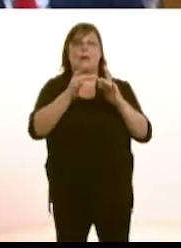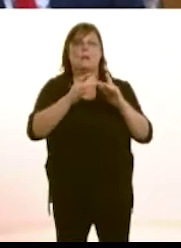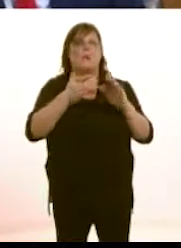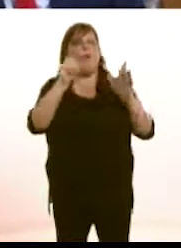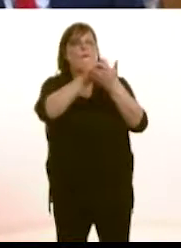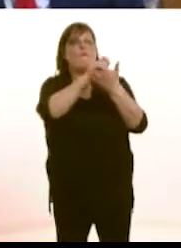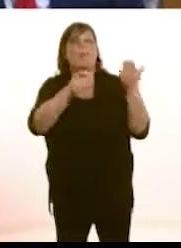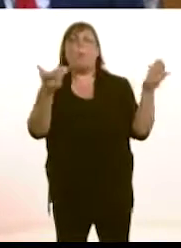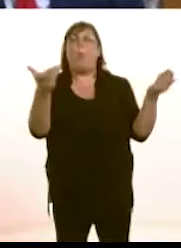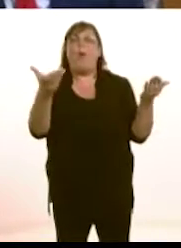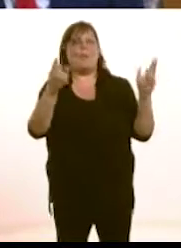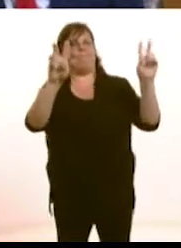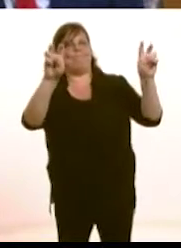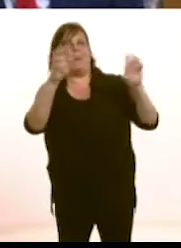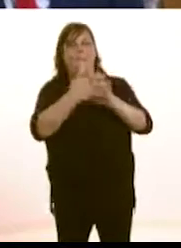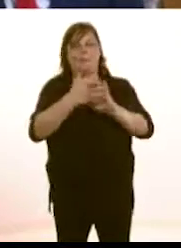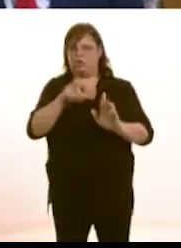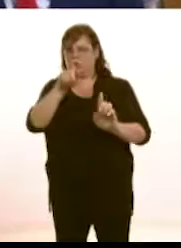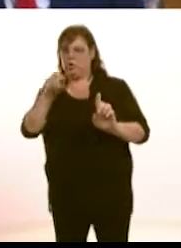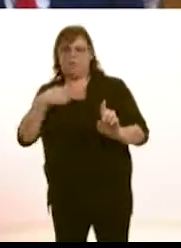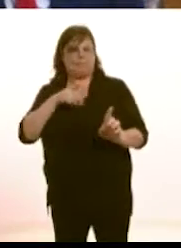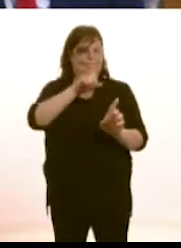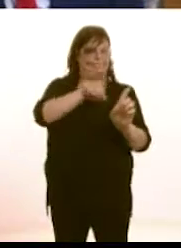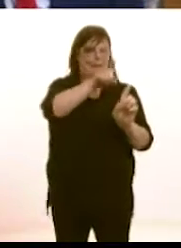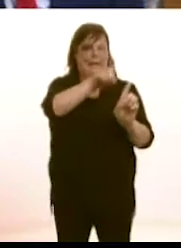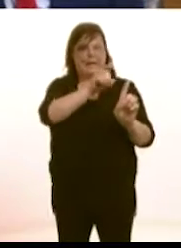It enables students and others to find the polling station they were registered at and